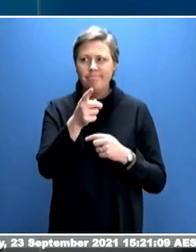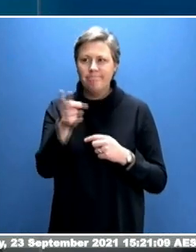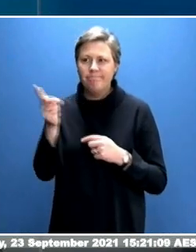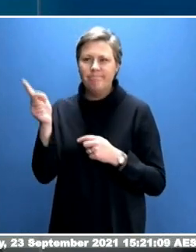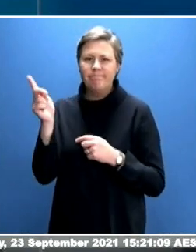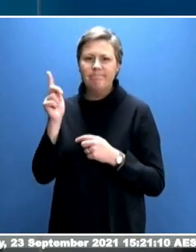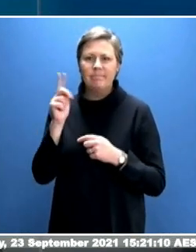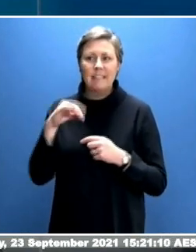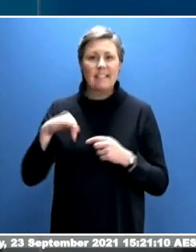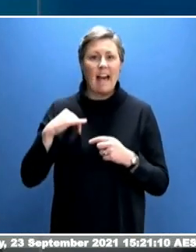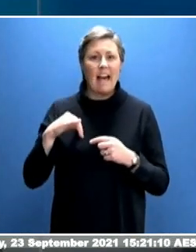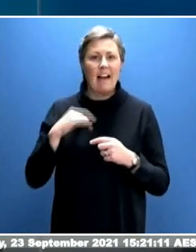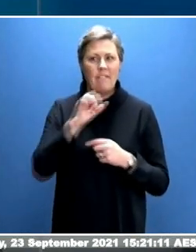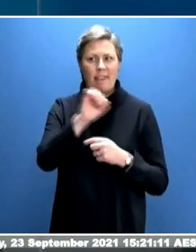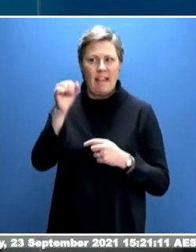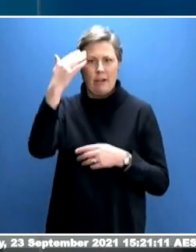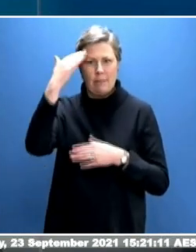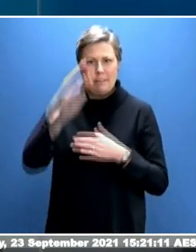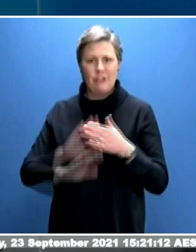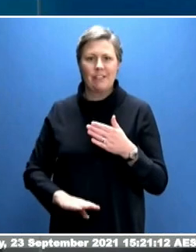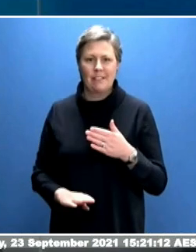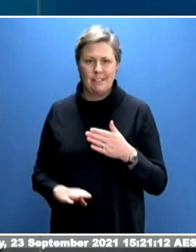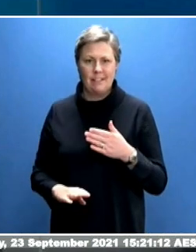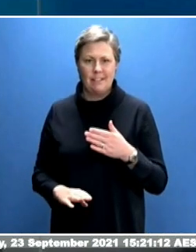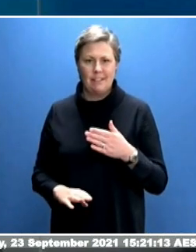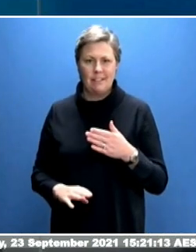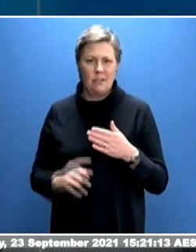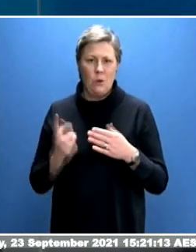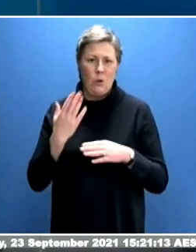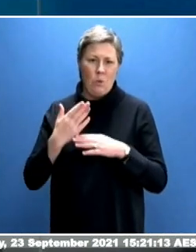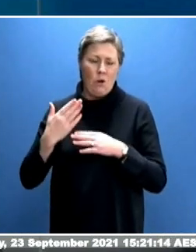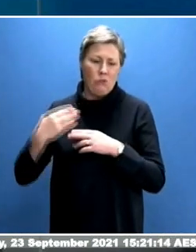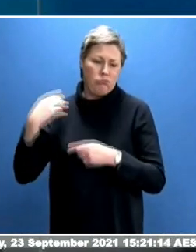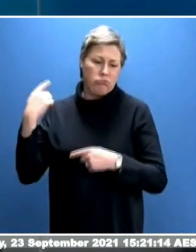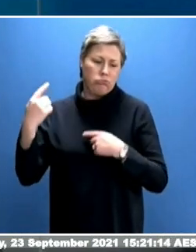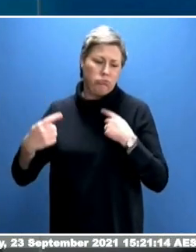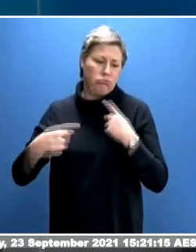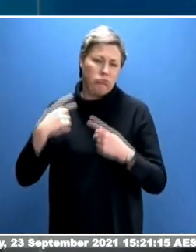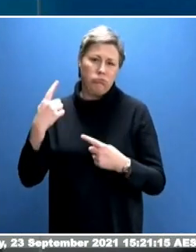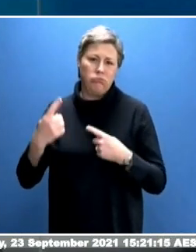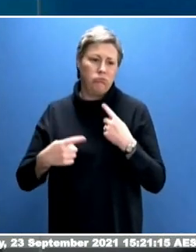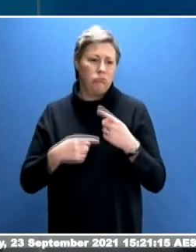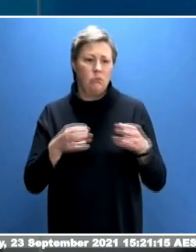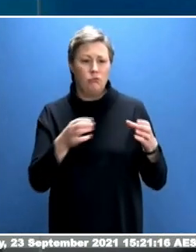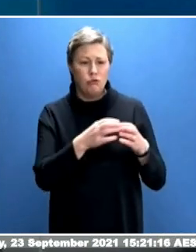staff that have worked for decades in residential care and Secure Care who